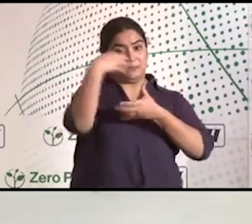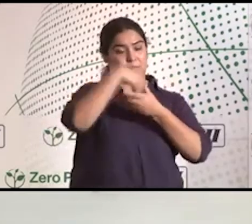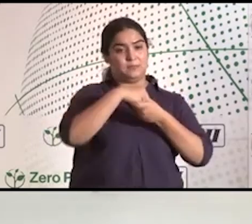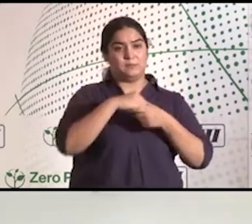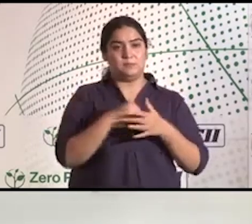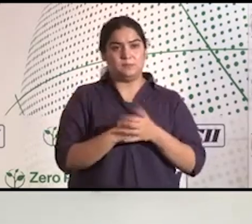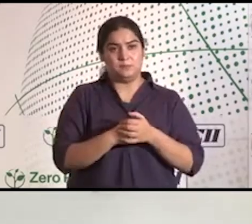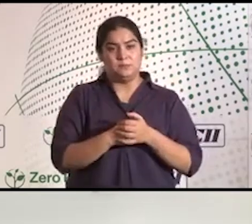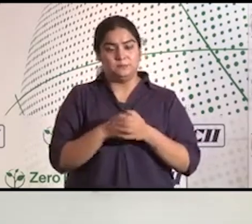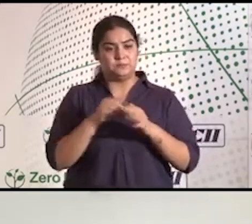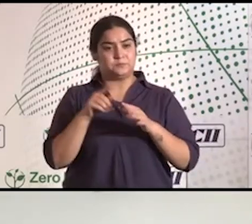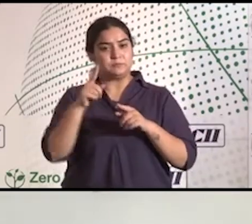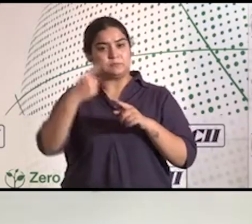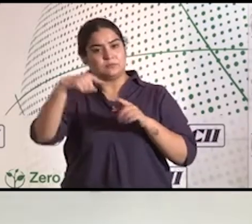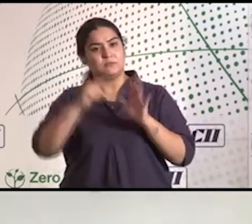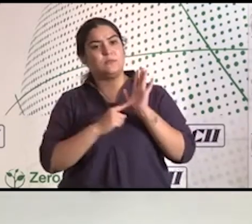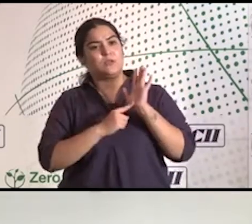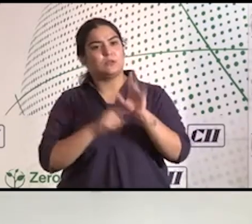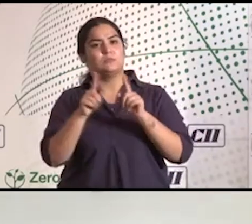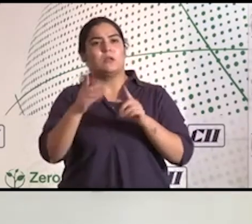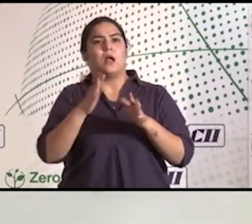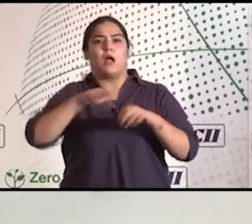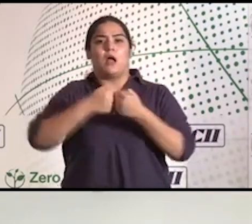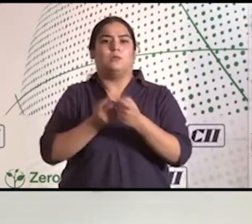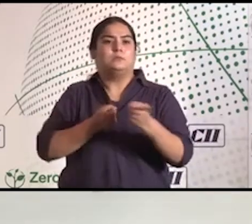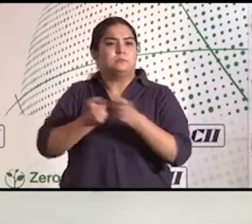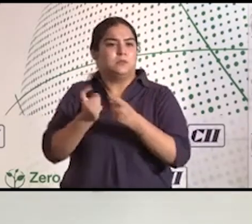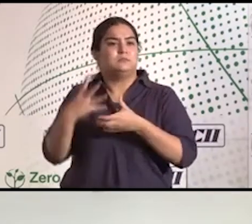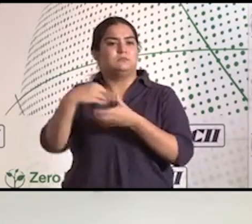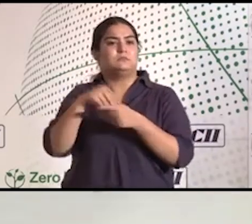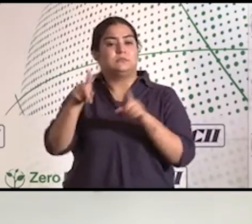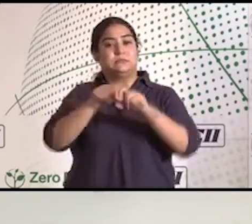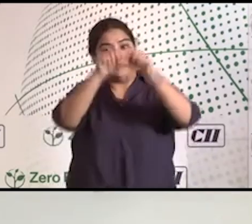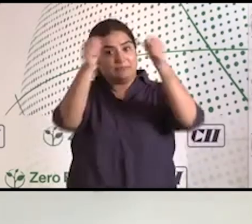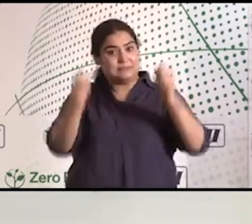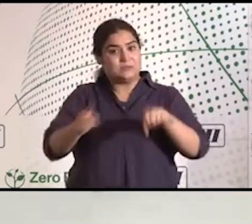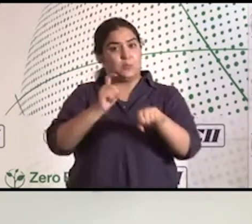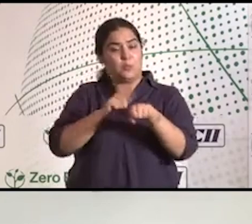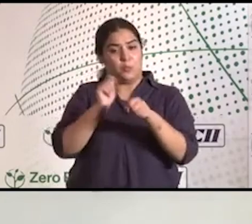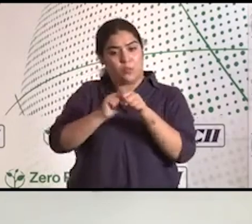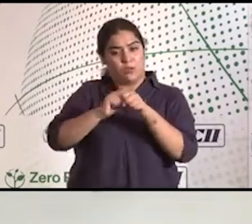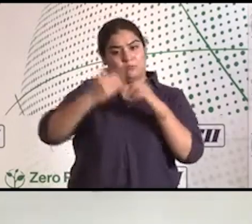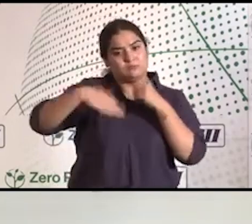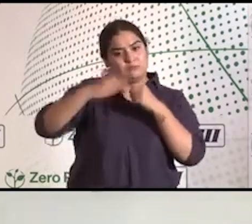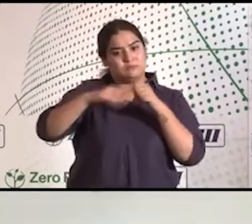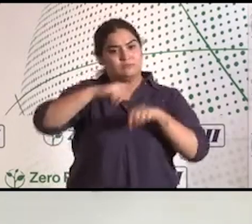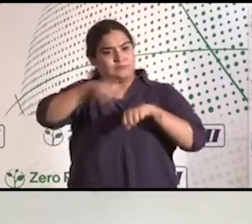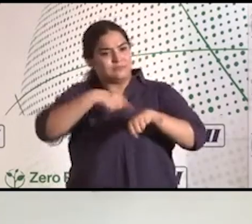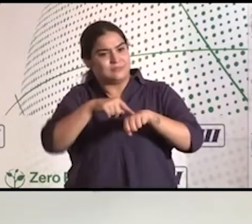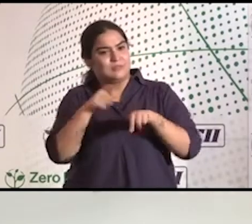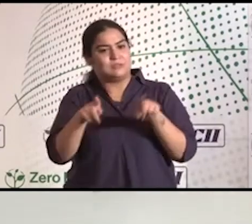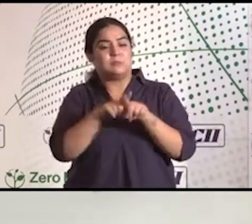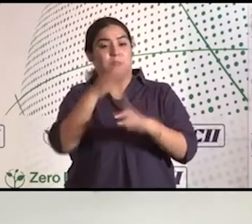showed me how broken the systems are. Or maybe the systems are working as they were intended to, but are leaving disabled people out,